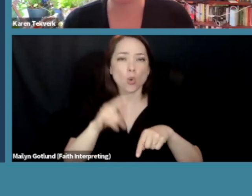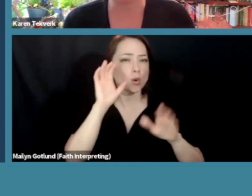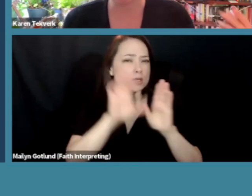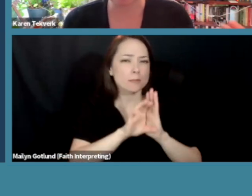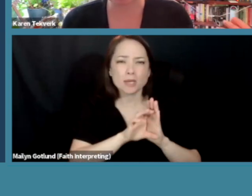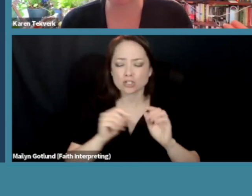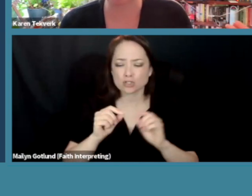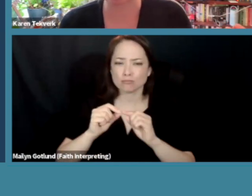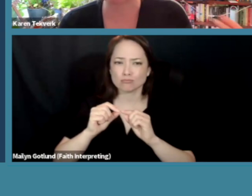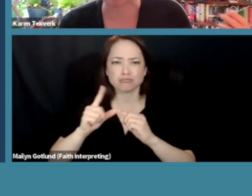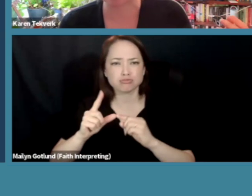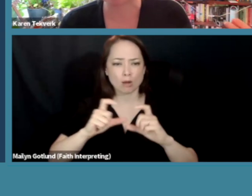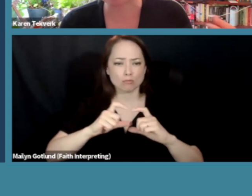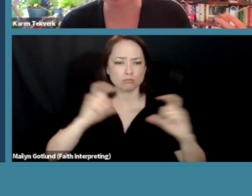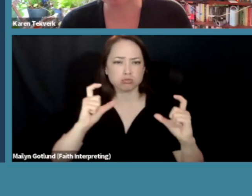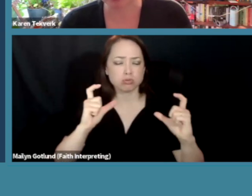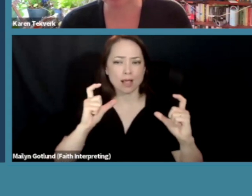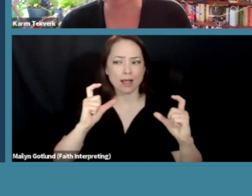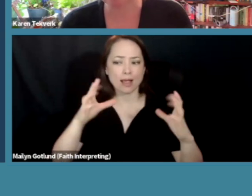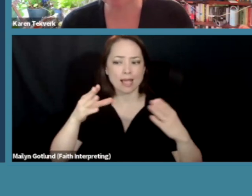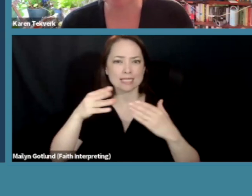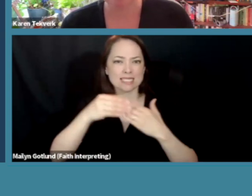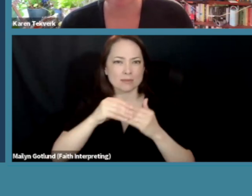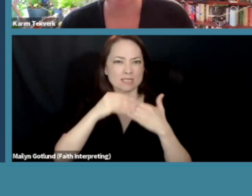a stapled together packet of the same materials.